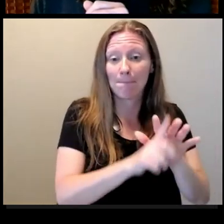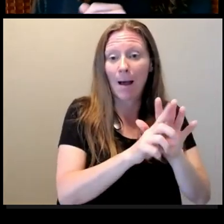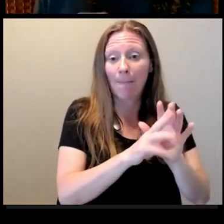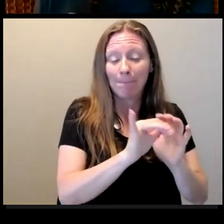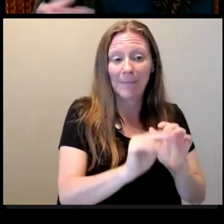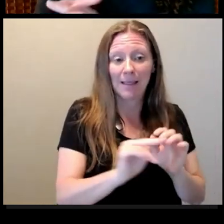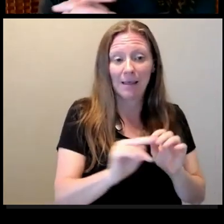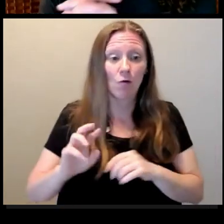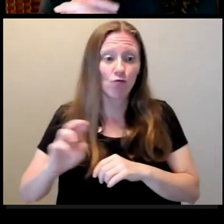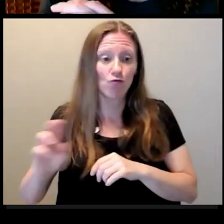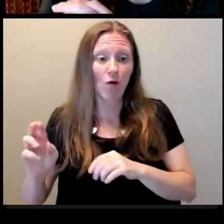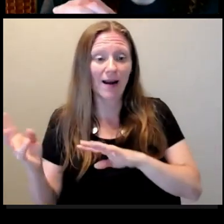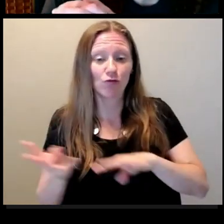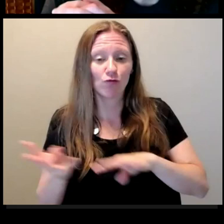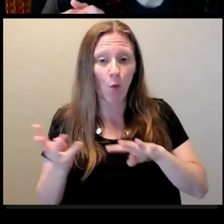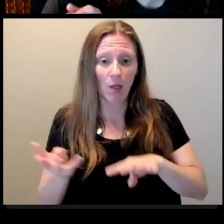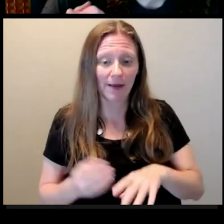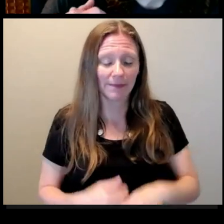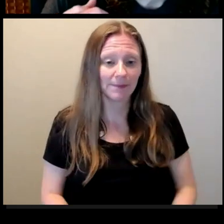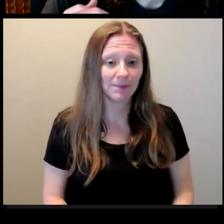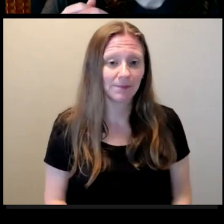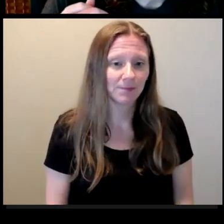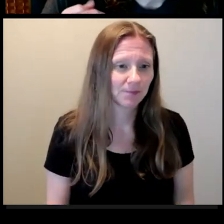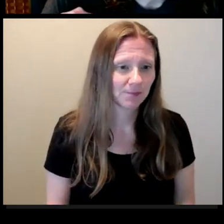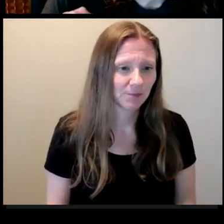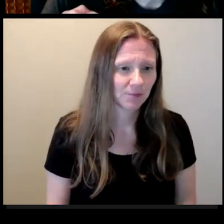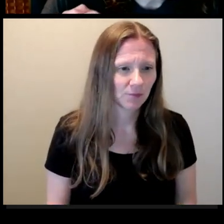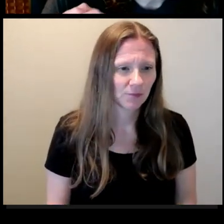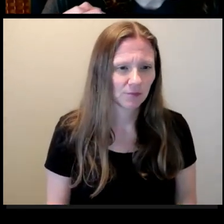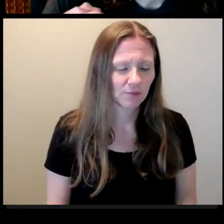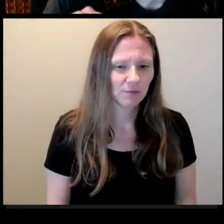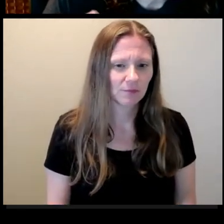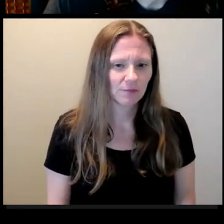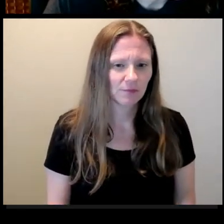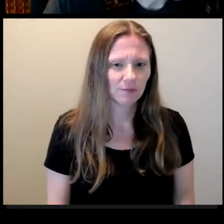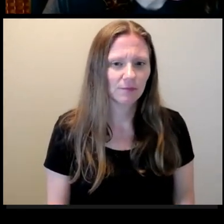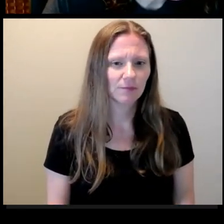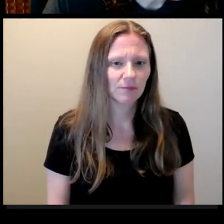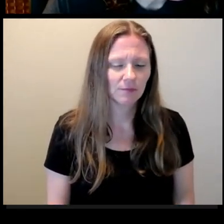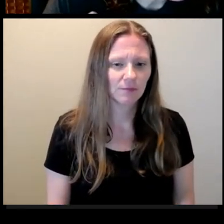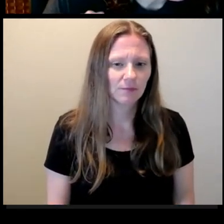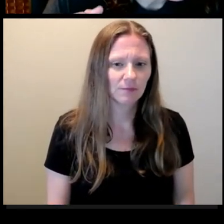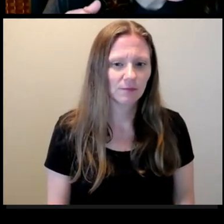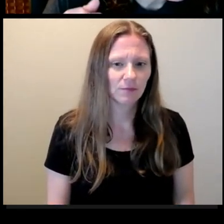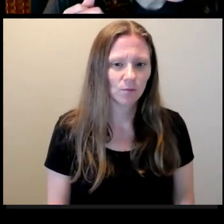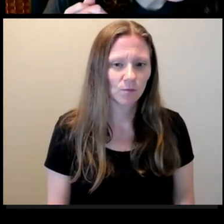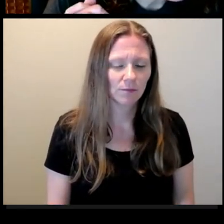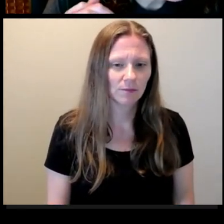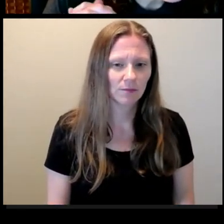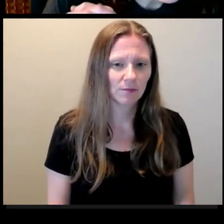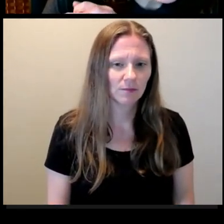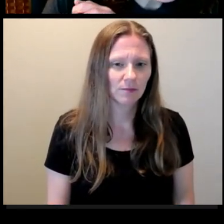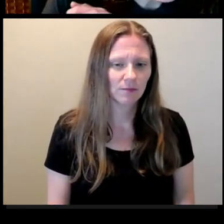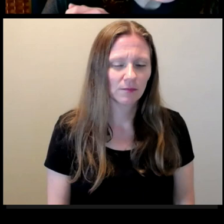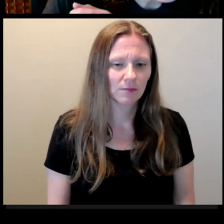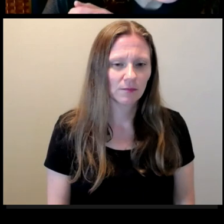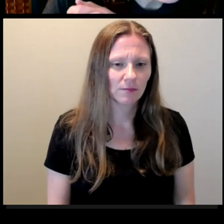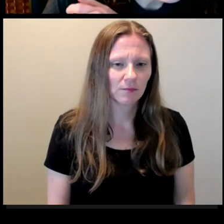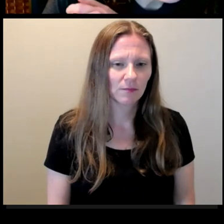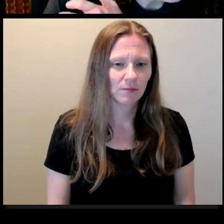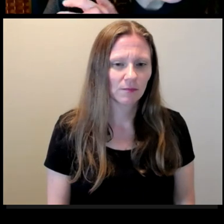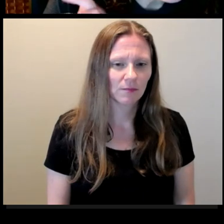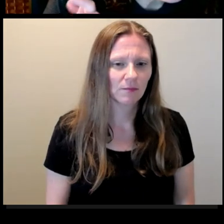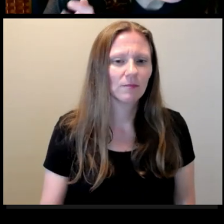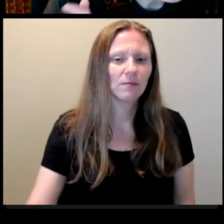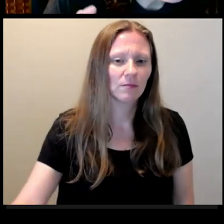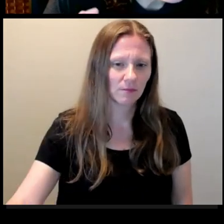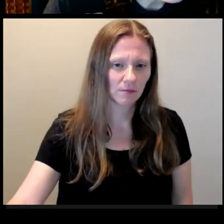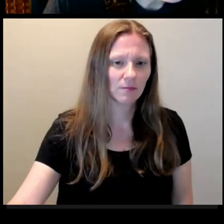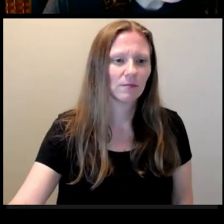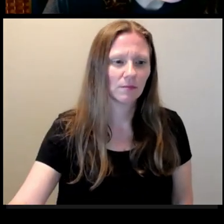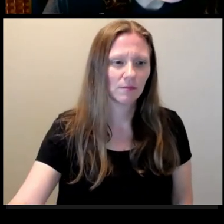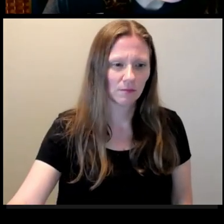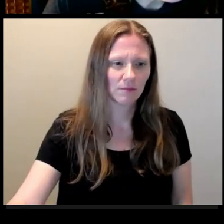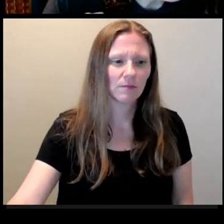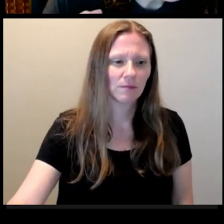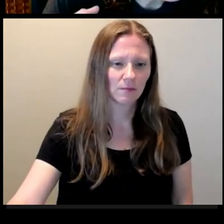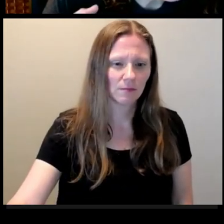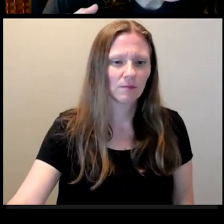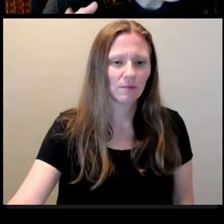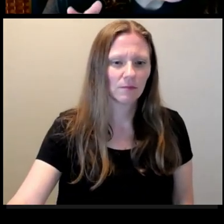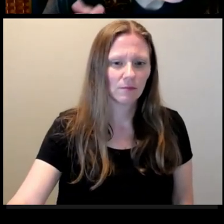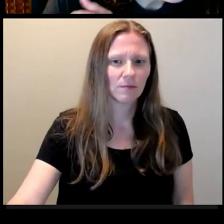Meryl Evans here, talking about the difference between scrolling captions and pop-in captions.